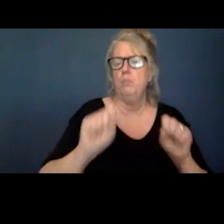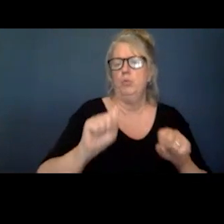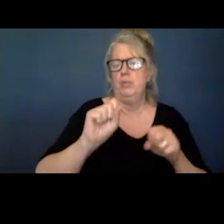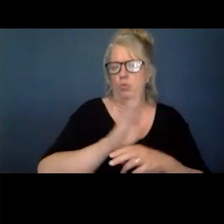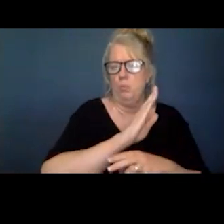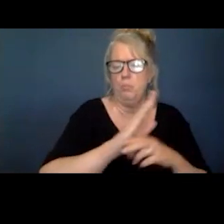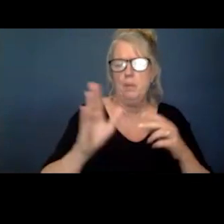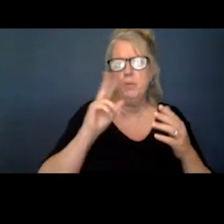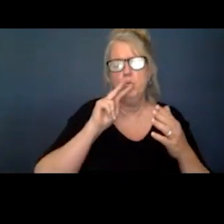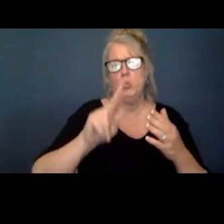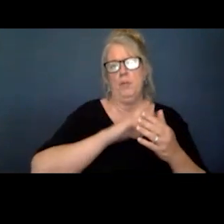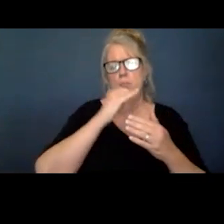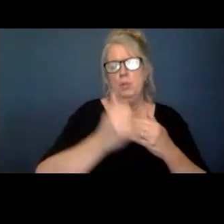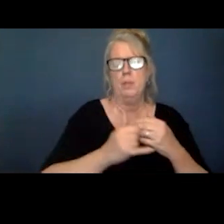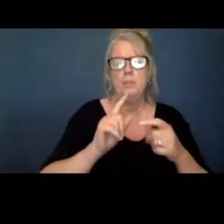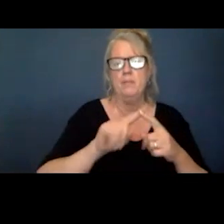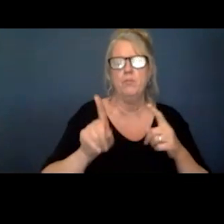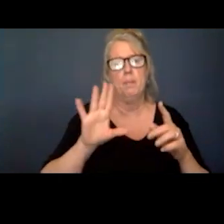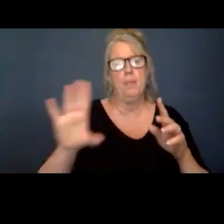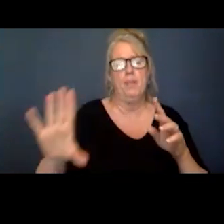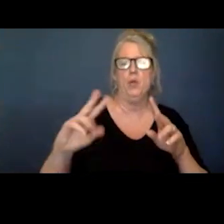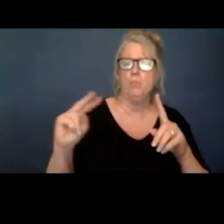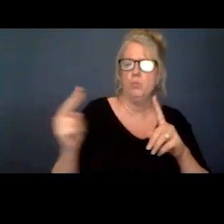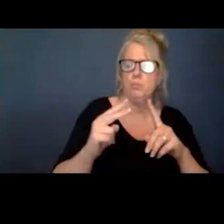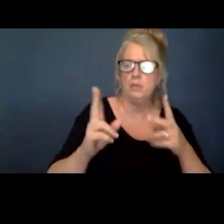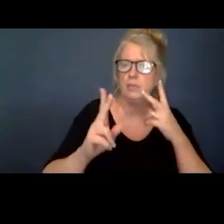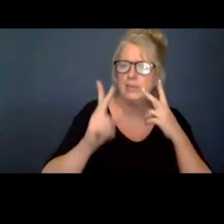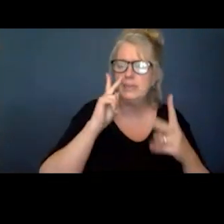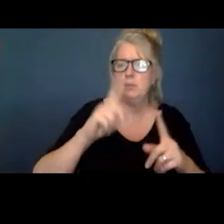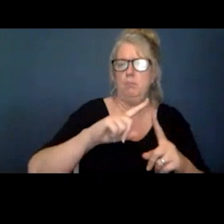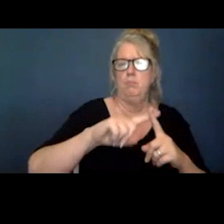the project from a participant's perspective and see the positive outcomes that come out